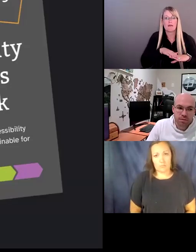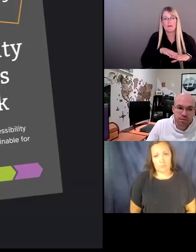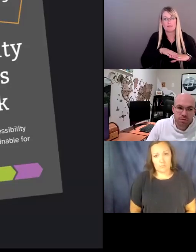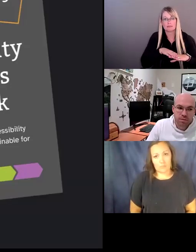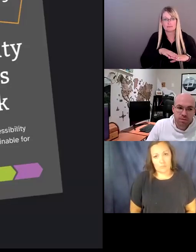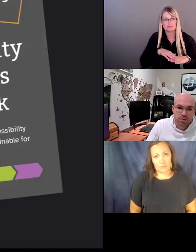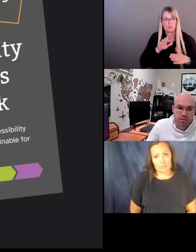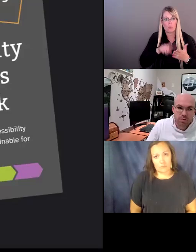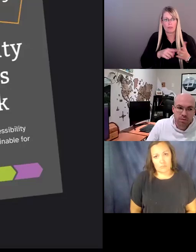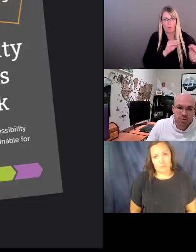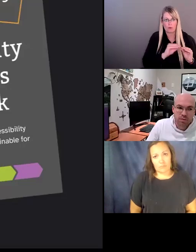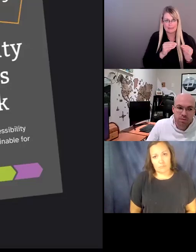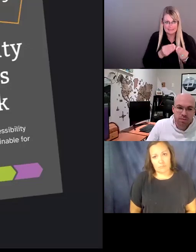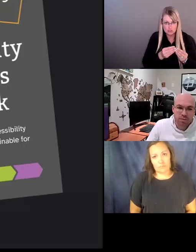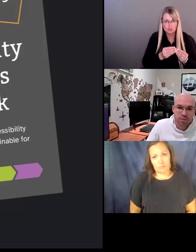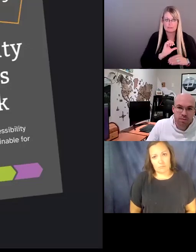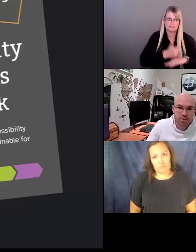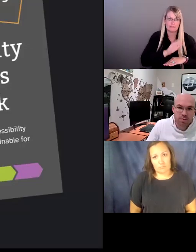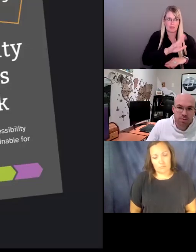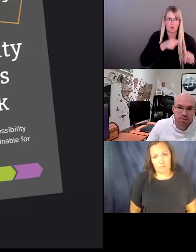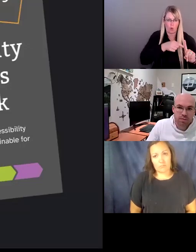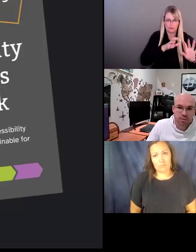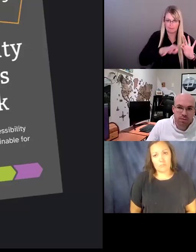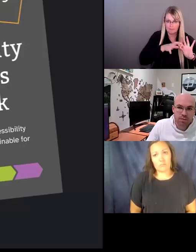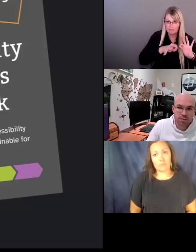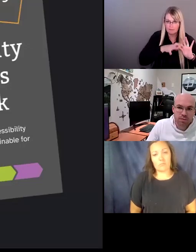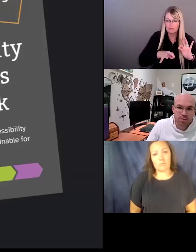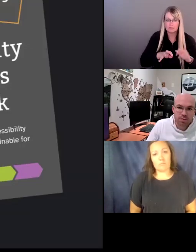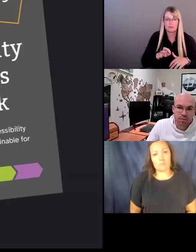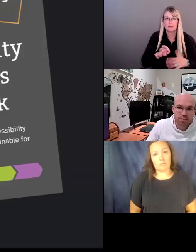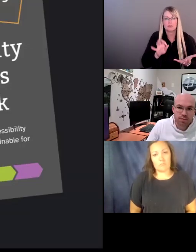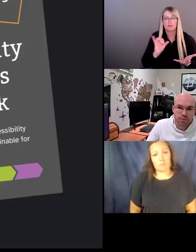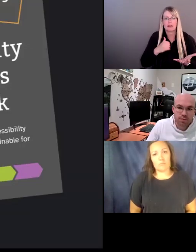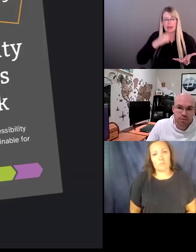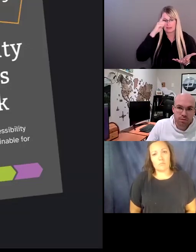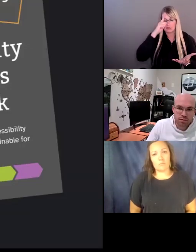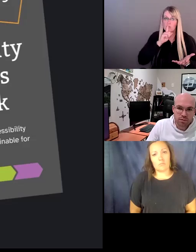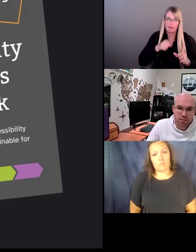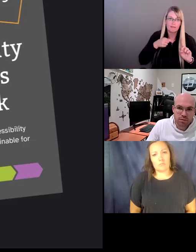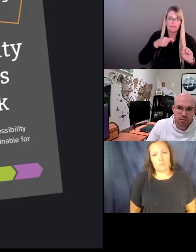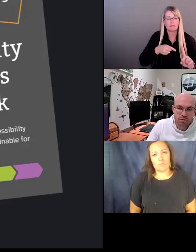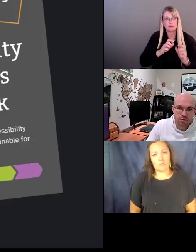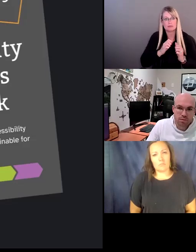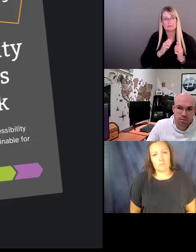the organization stated goals are. Like I think a lot of this comes down to some organizational